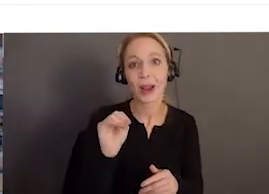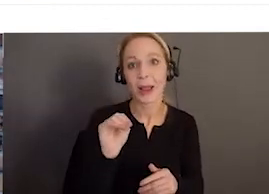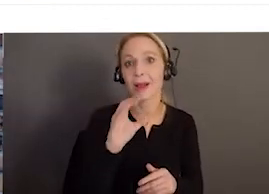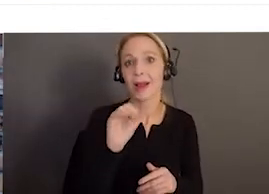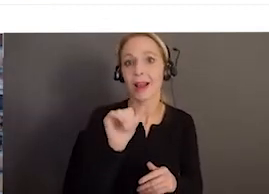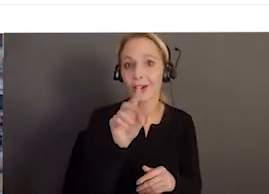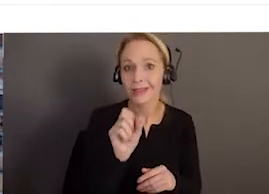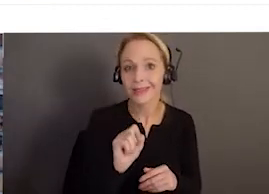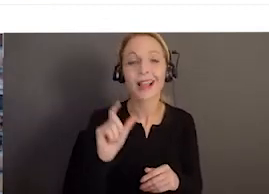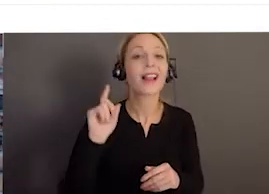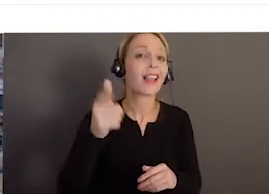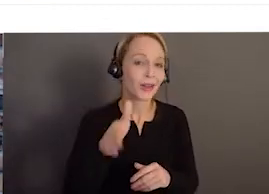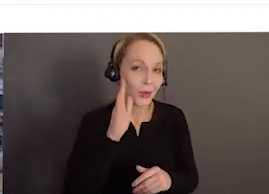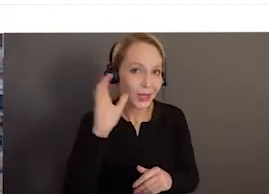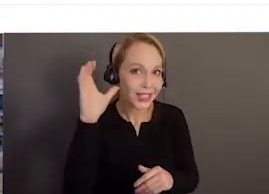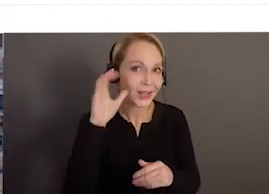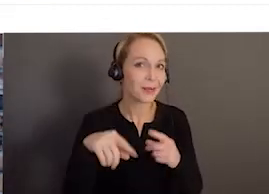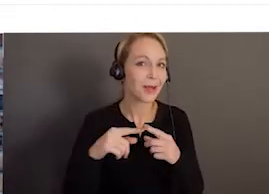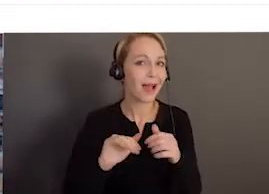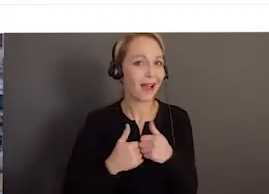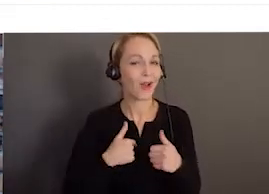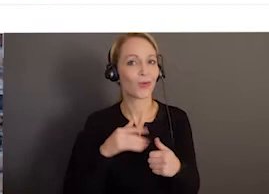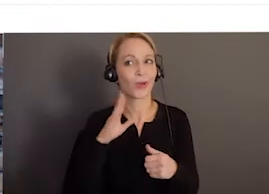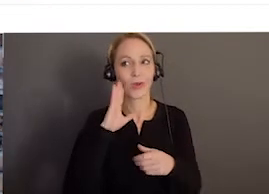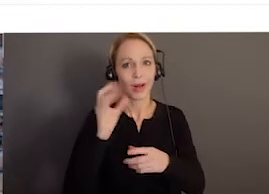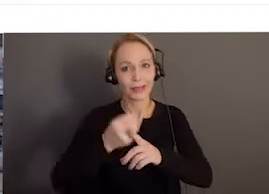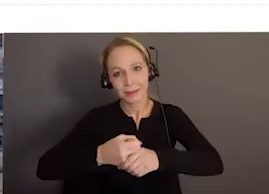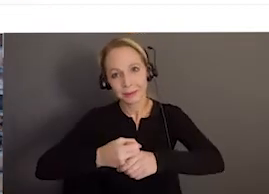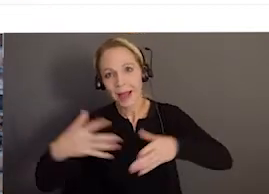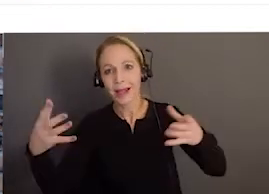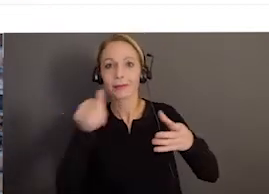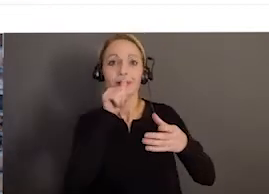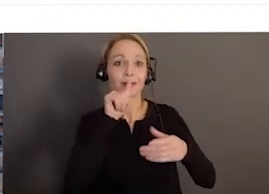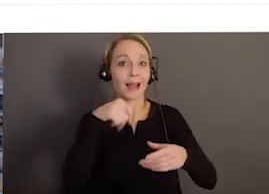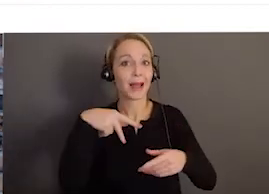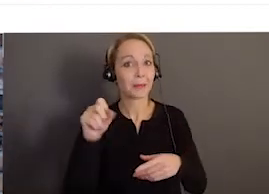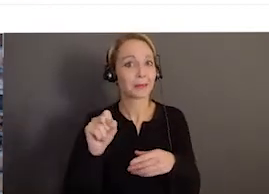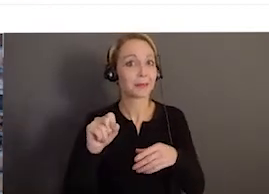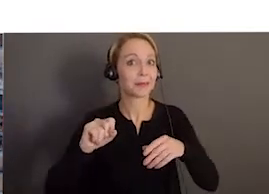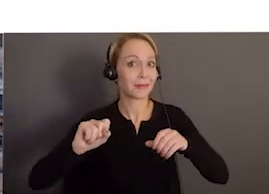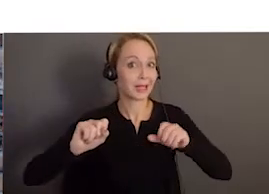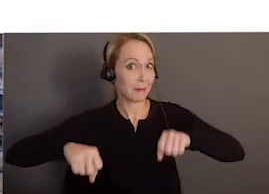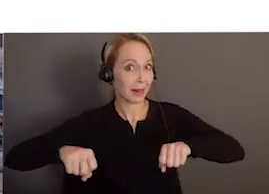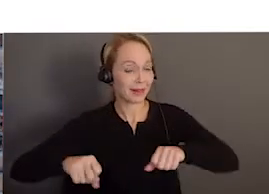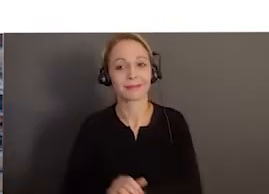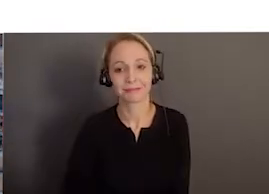LIKE CRM AND CARDS, AND LATER LEARN HOW WE EXPAND THE CAPABILITIES.